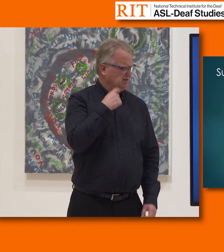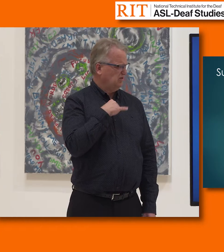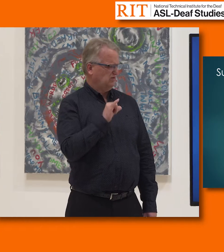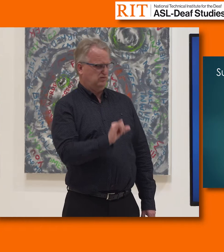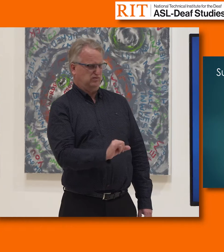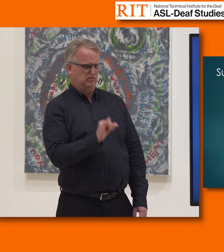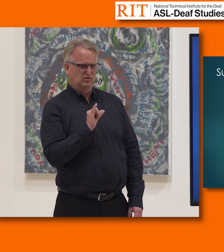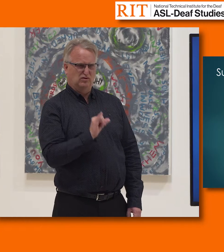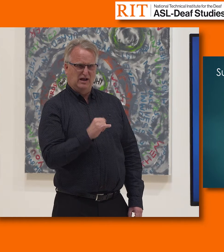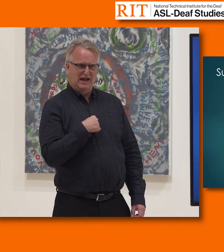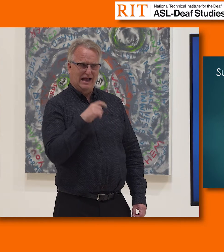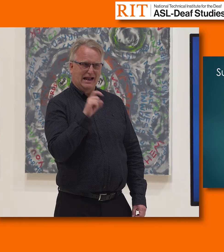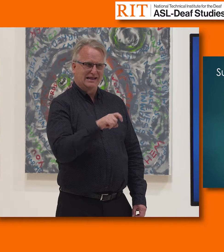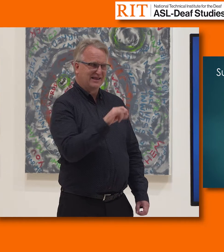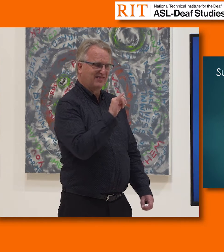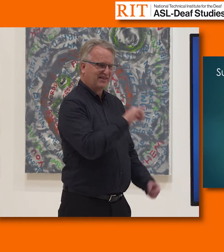"Are you understanding what's being said here?"